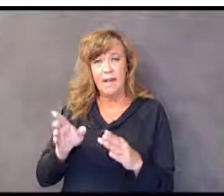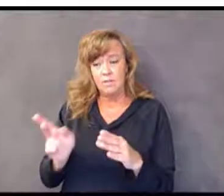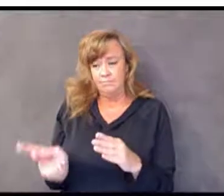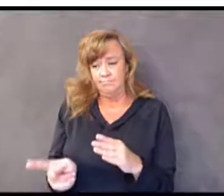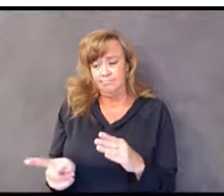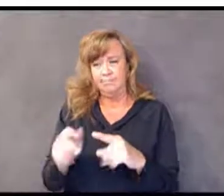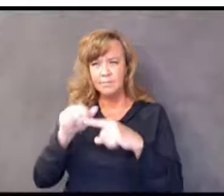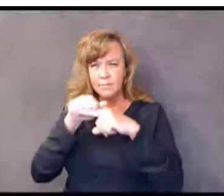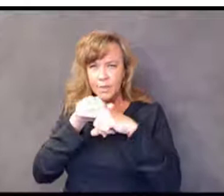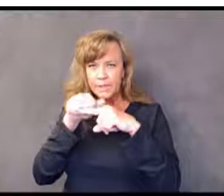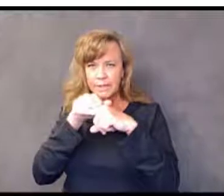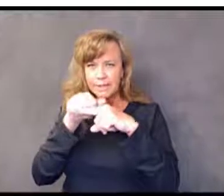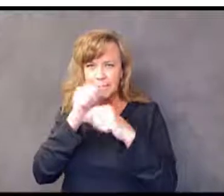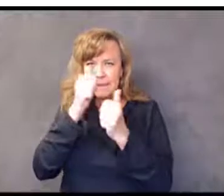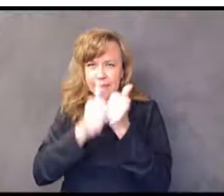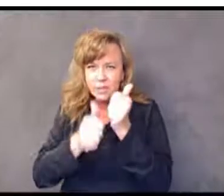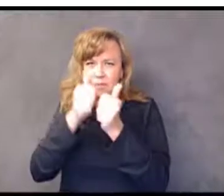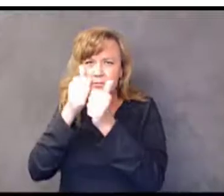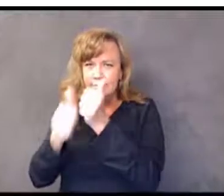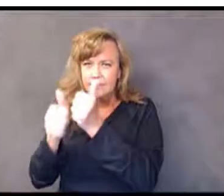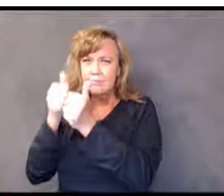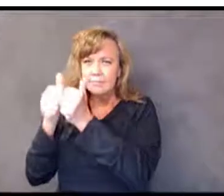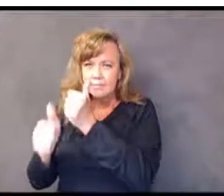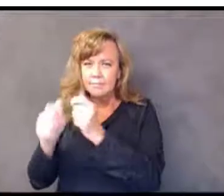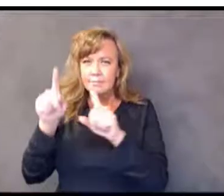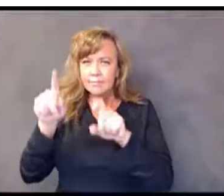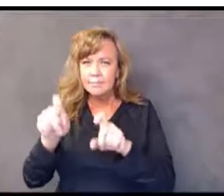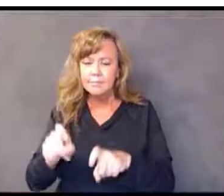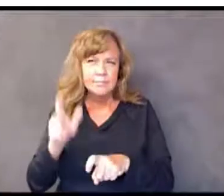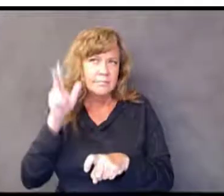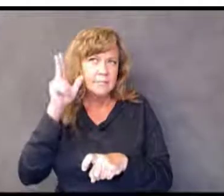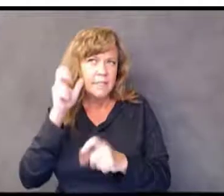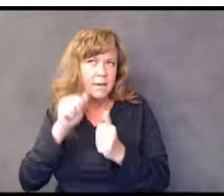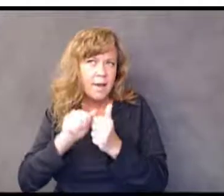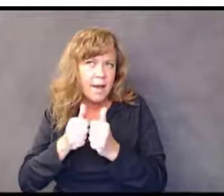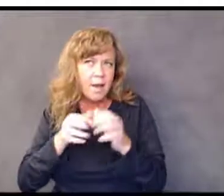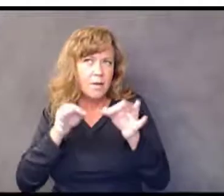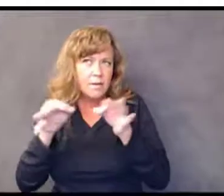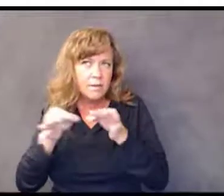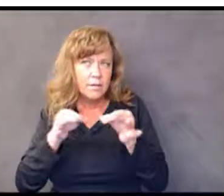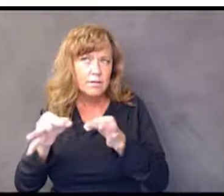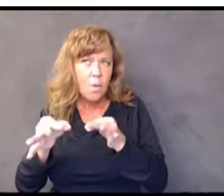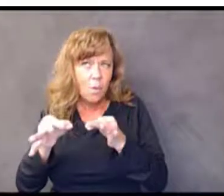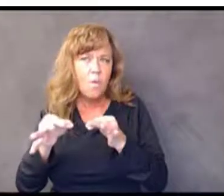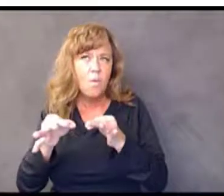in addition to hearing how the directions are given for each subtest.